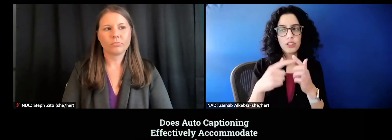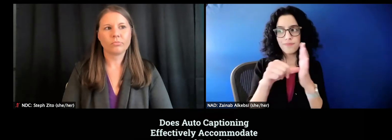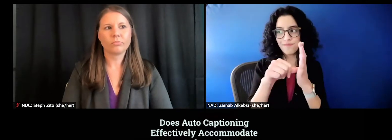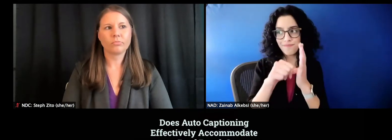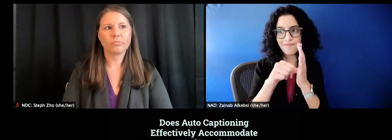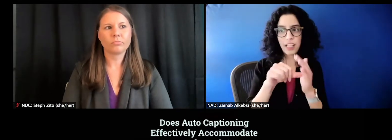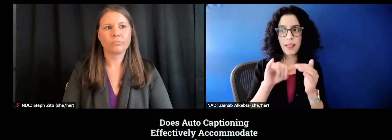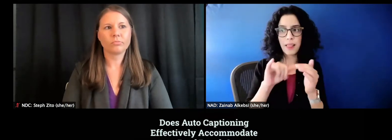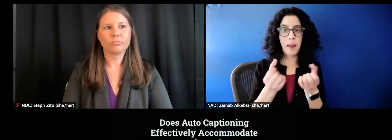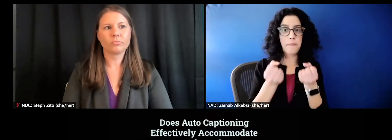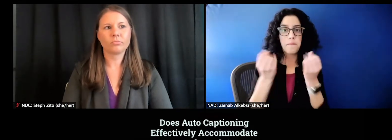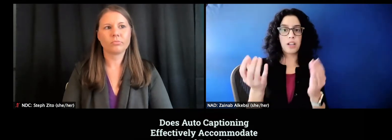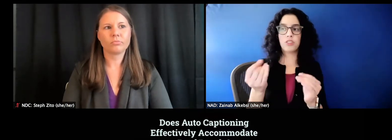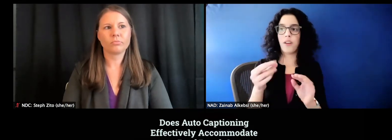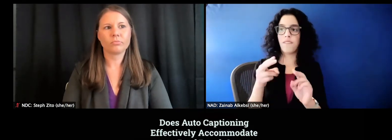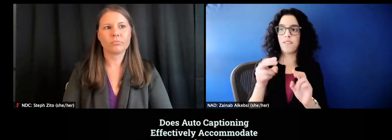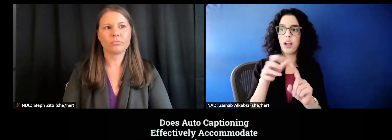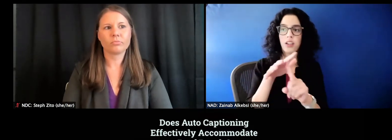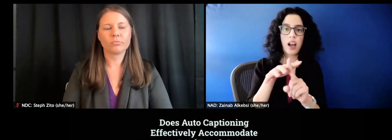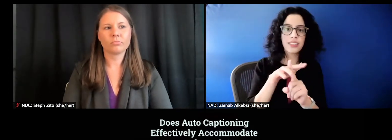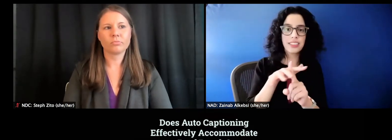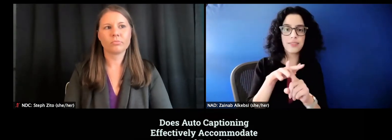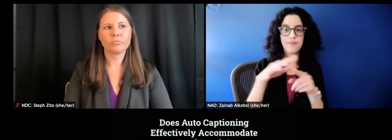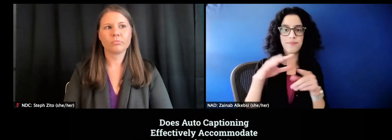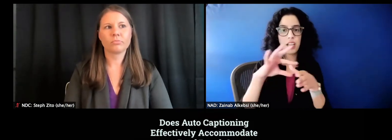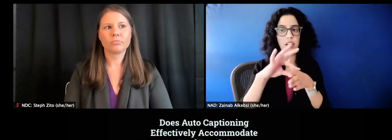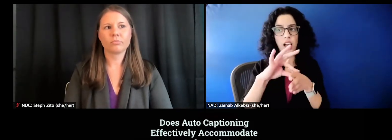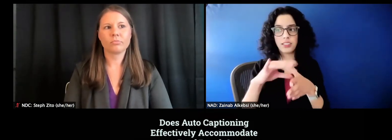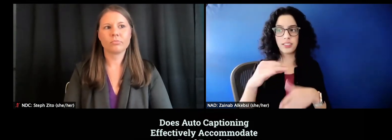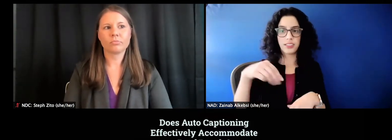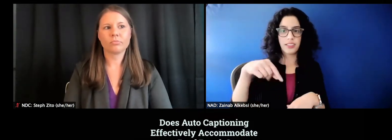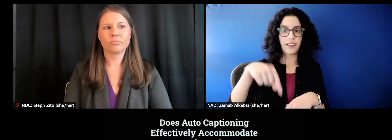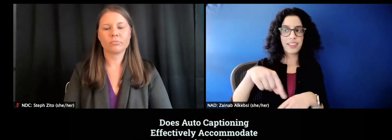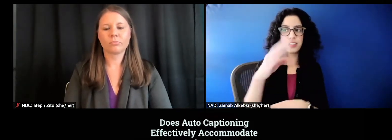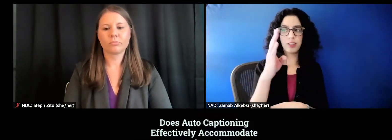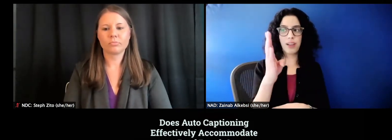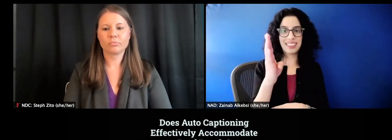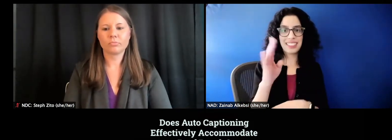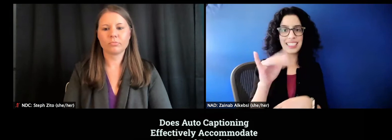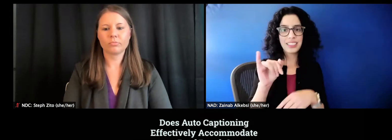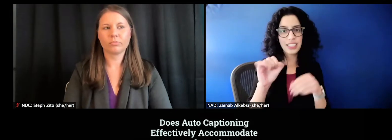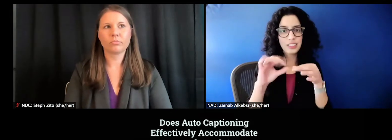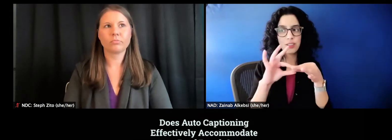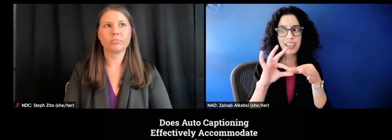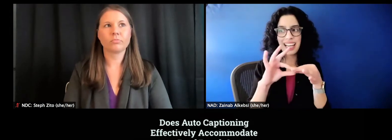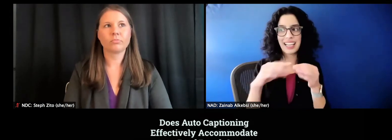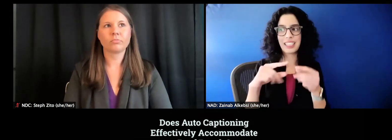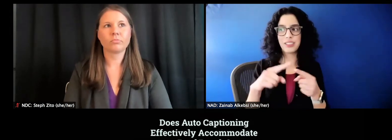we want to emphasize that much of the context and content of this presentation is related